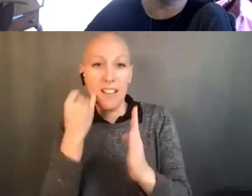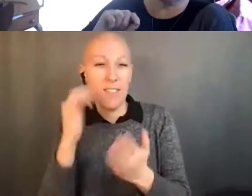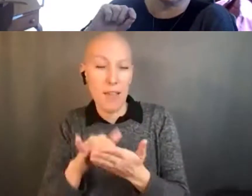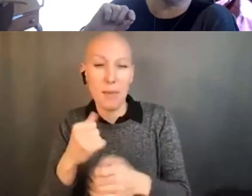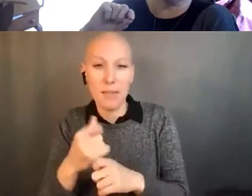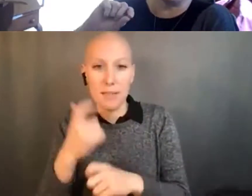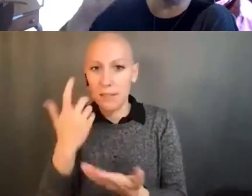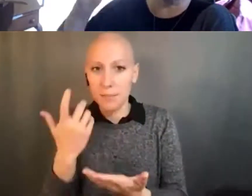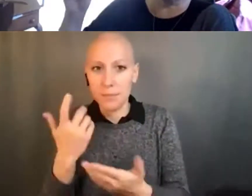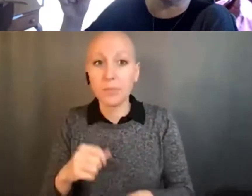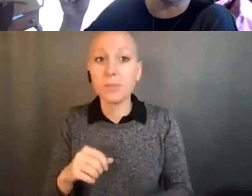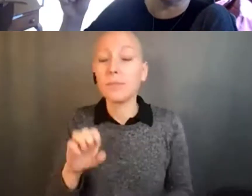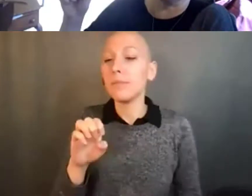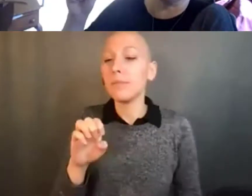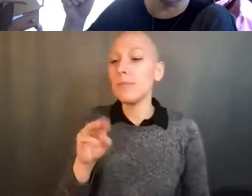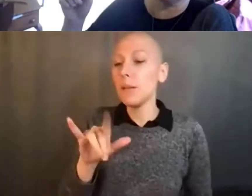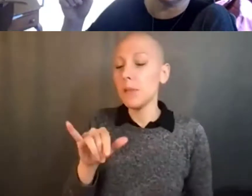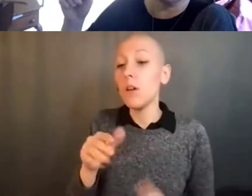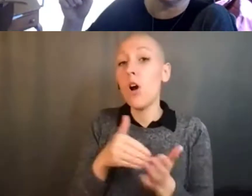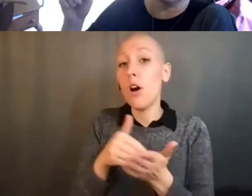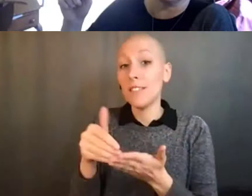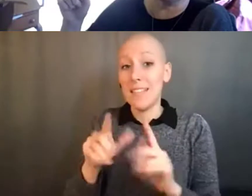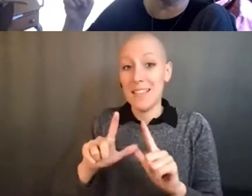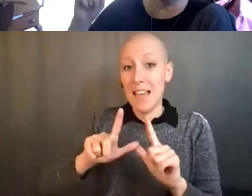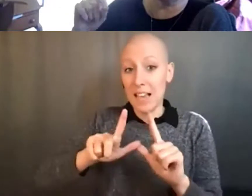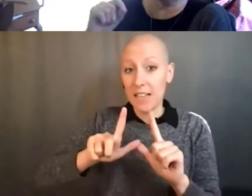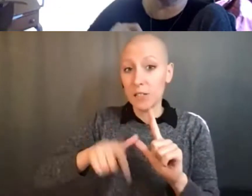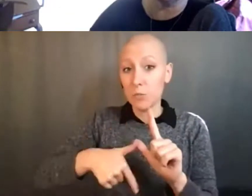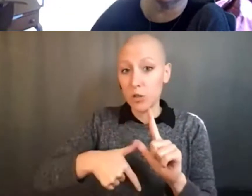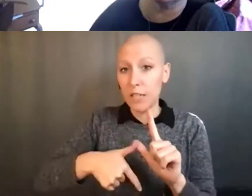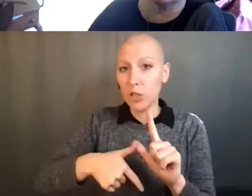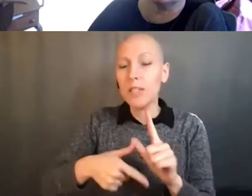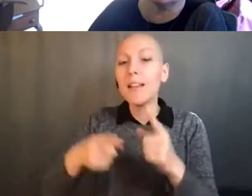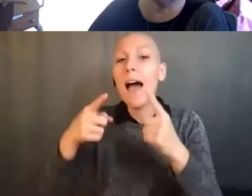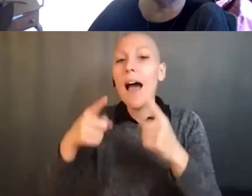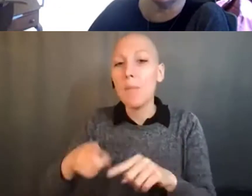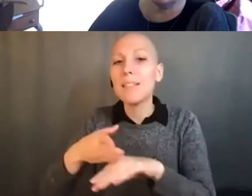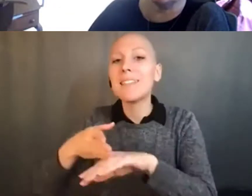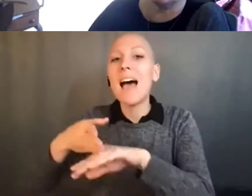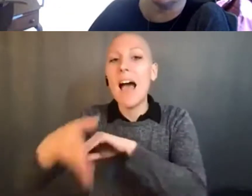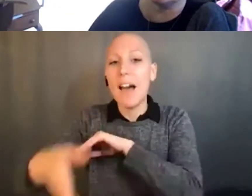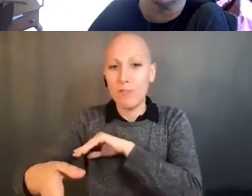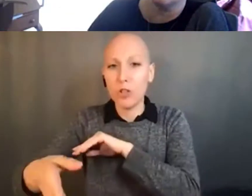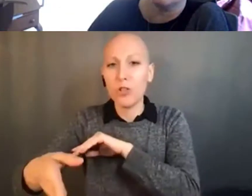will follow after the last submission date so you really need to be looking for the submission dates,